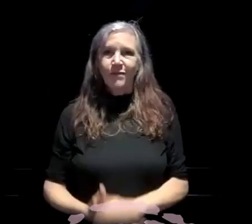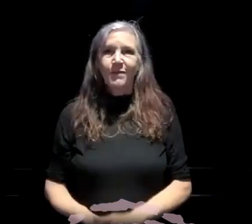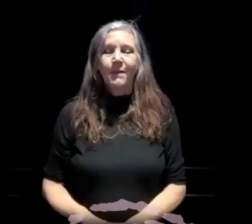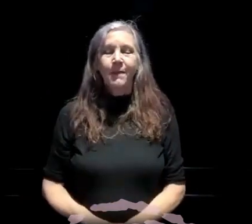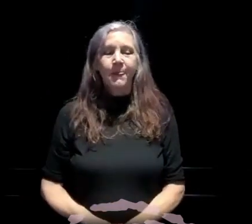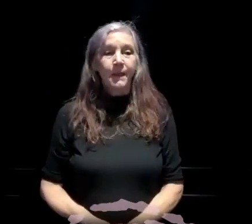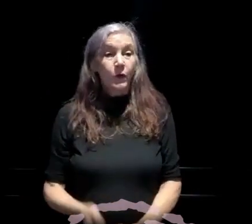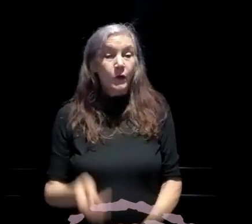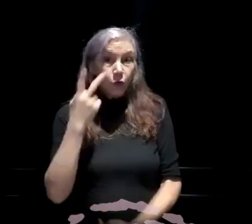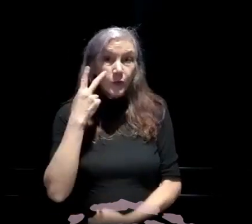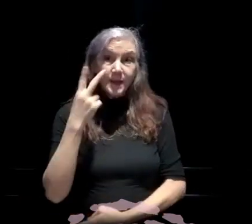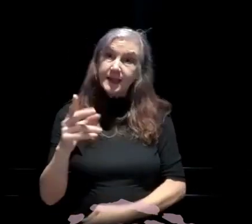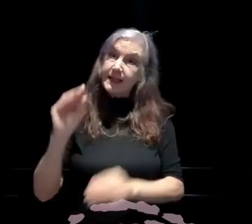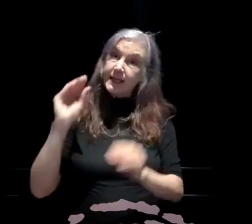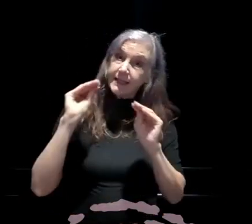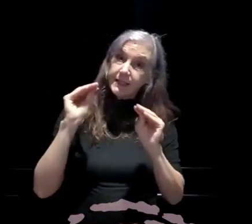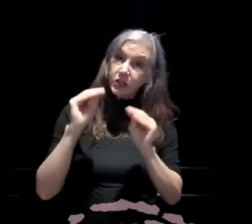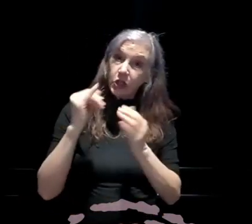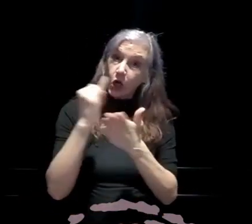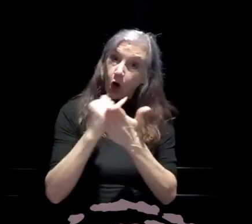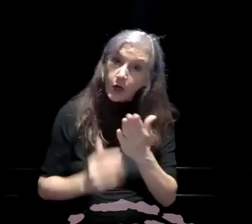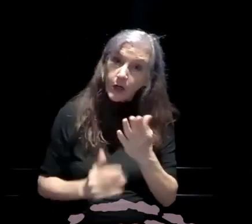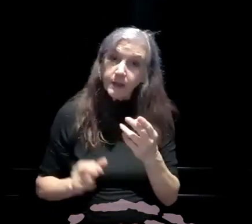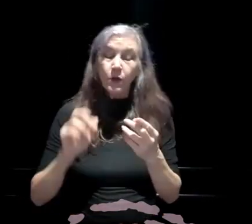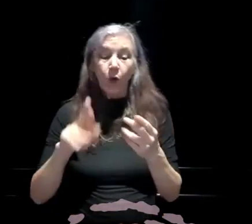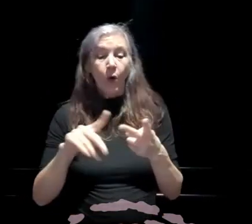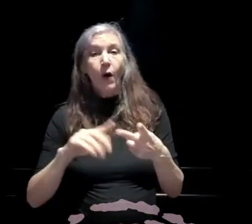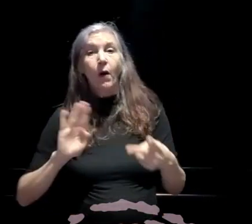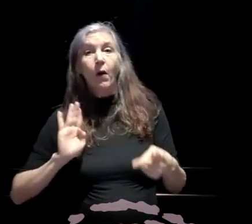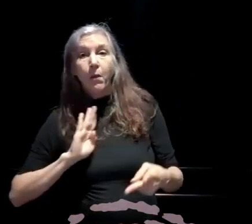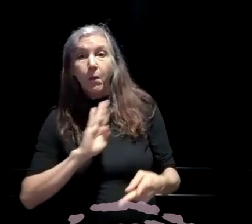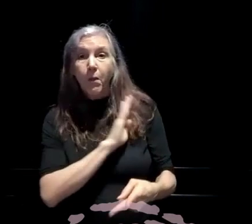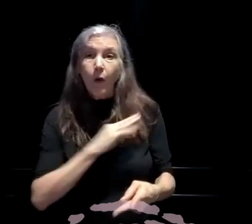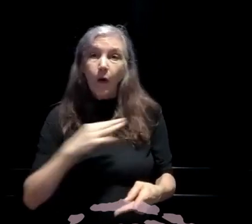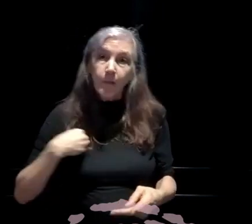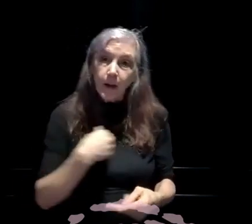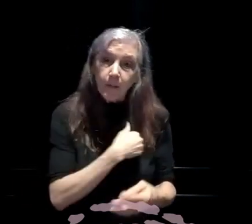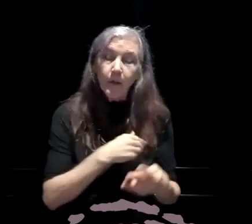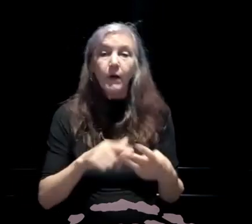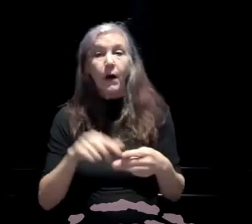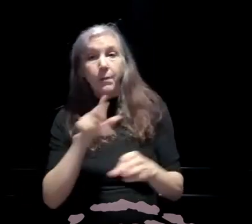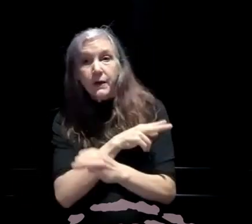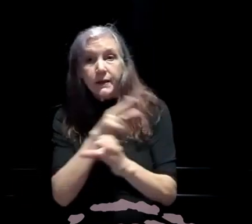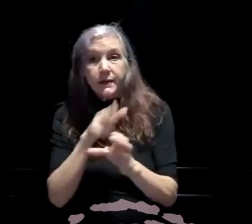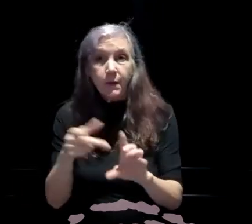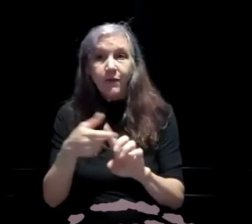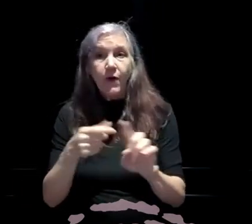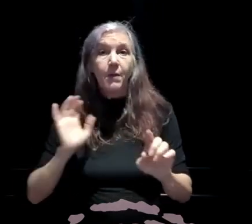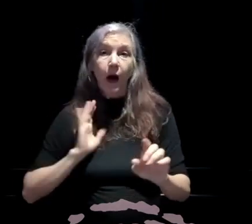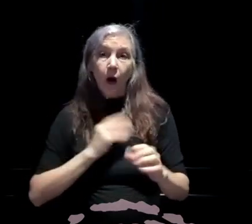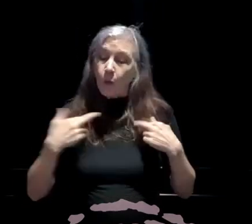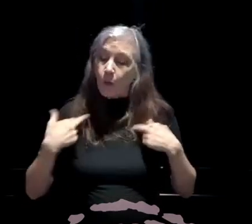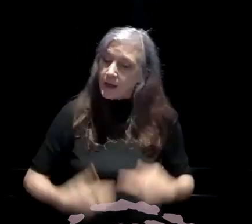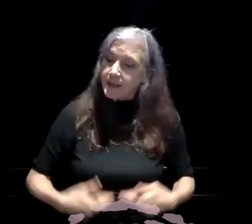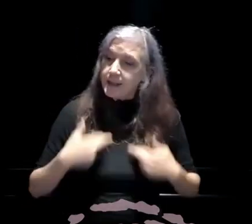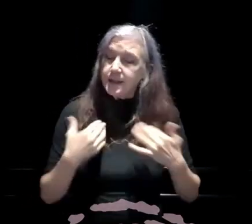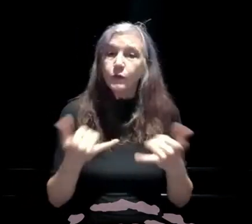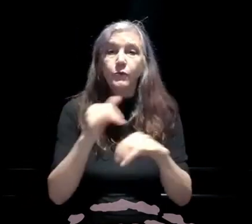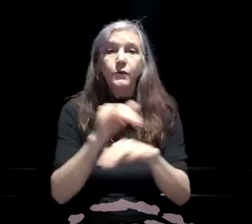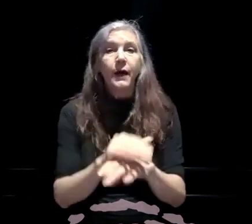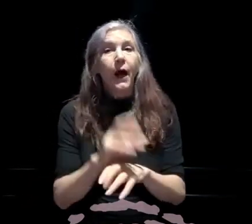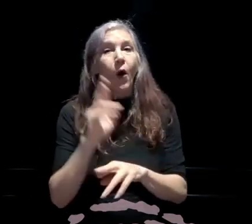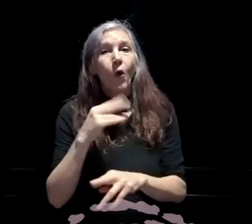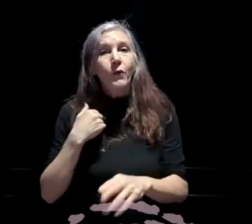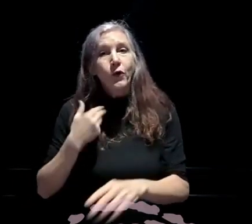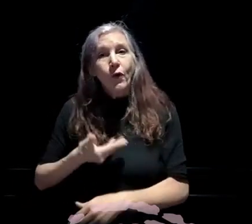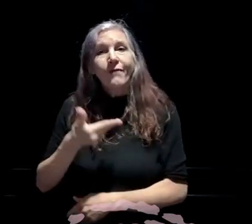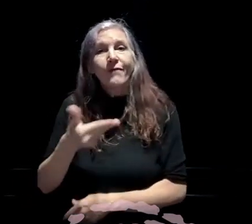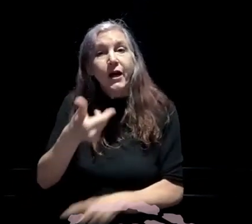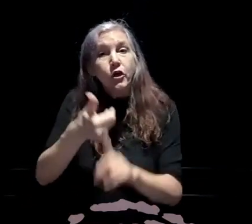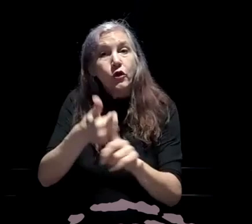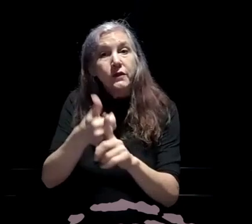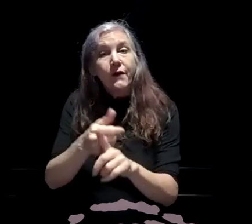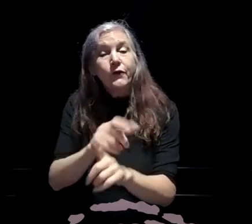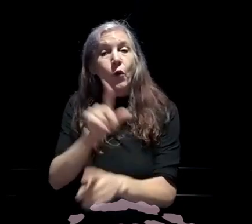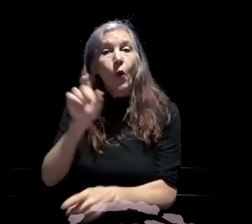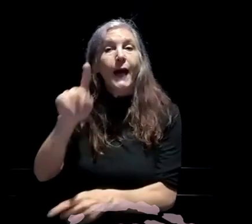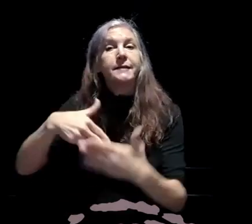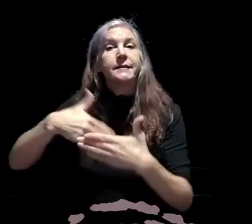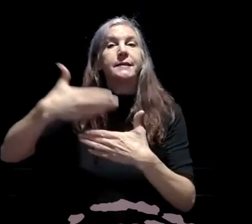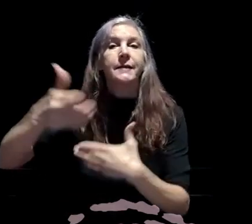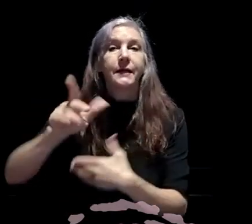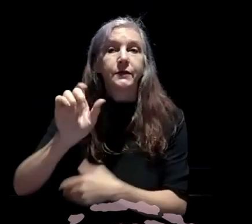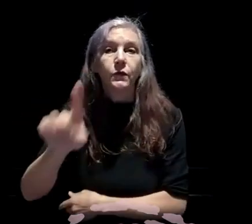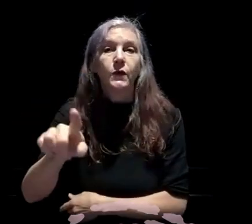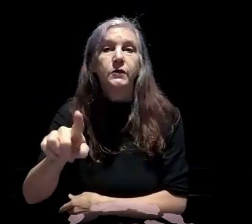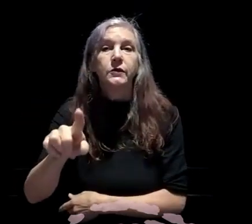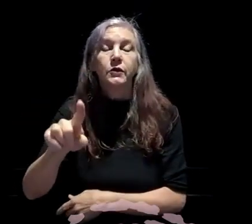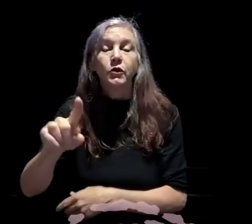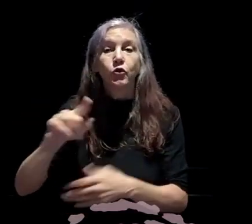I hope that when you see a teaching artist or a board member, I hope that when you see a participant from my residency tonight, I hope that you will invite yourself to ask the next question of them.